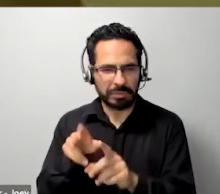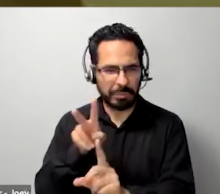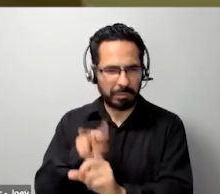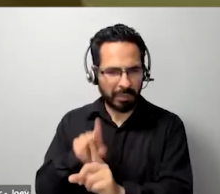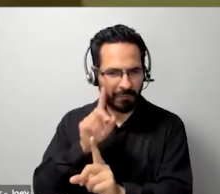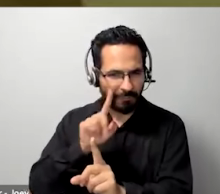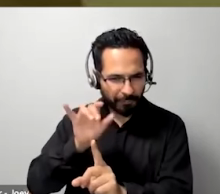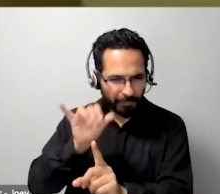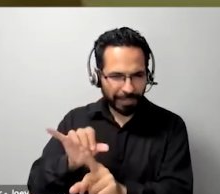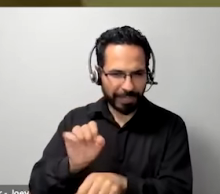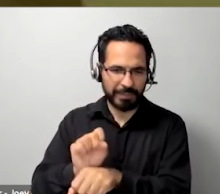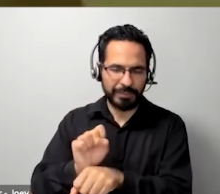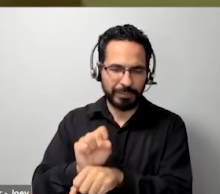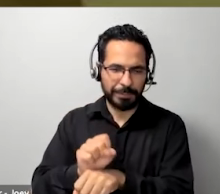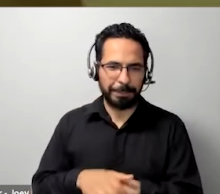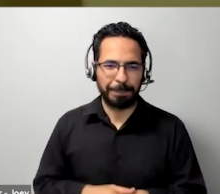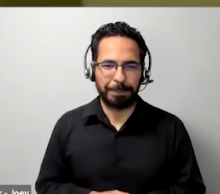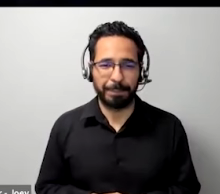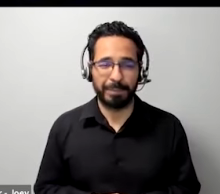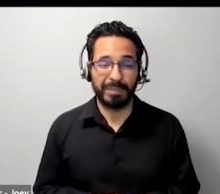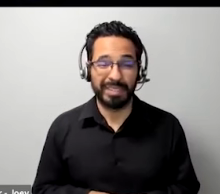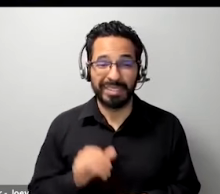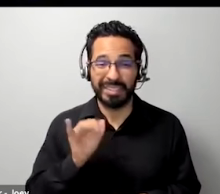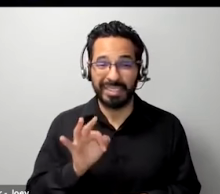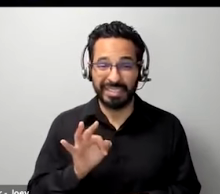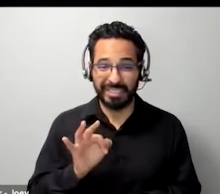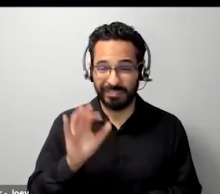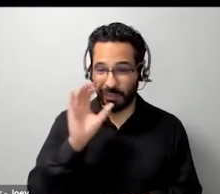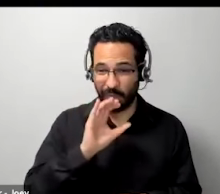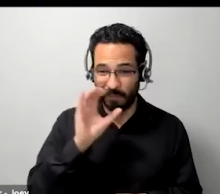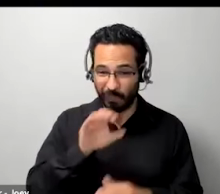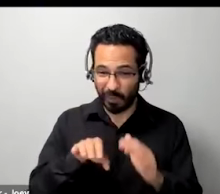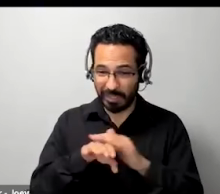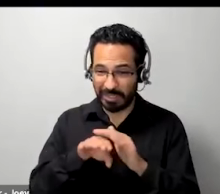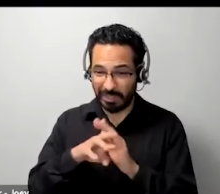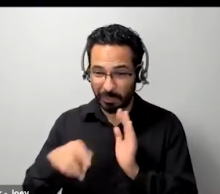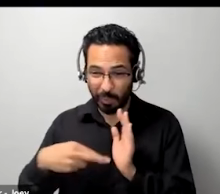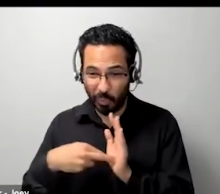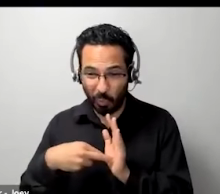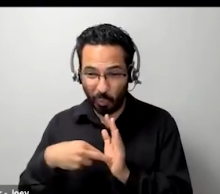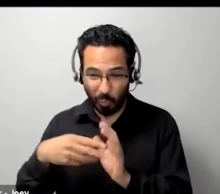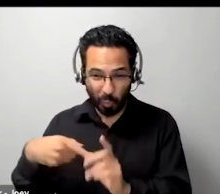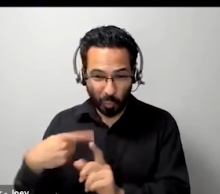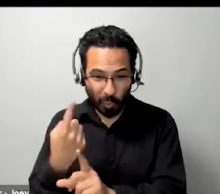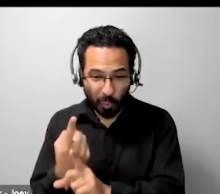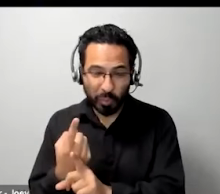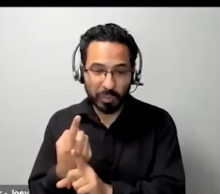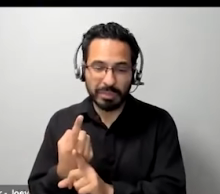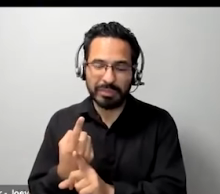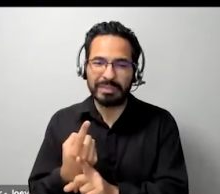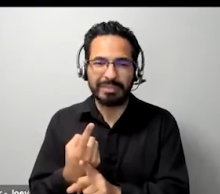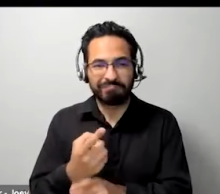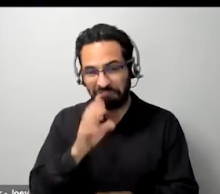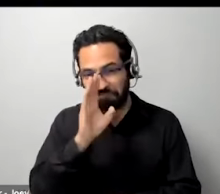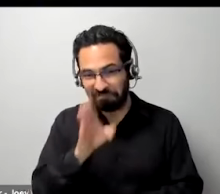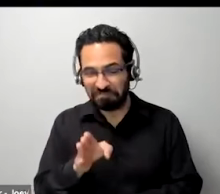You know, if you're looking for just an accessibility role, quite frankly, I think a lot of the technology companies today,